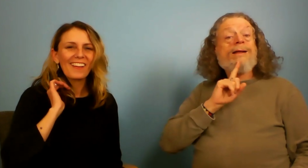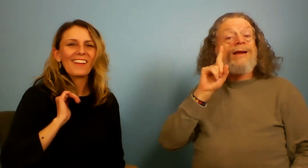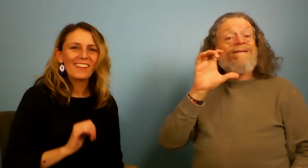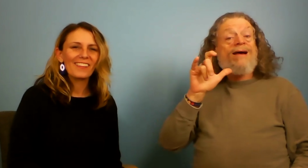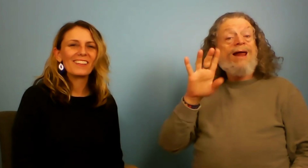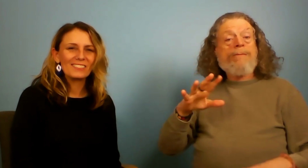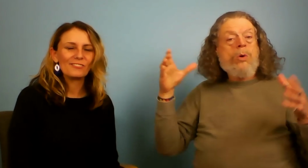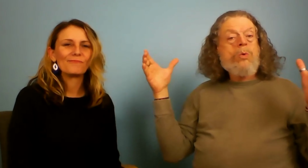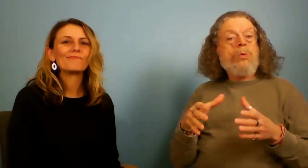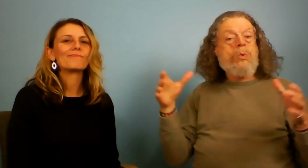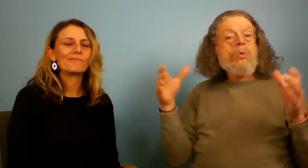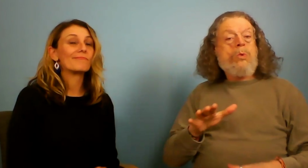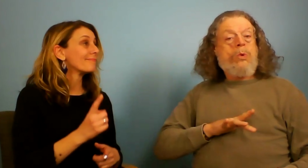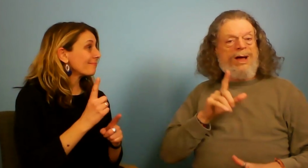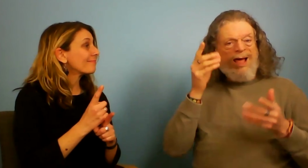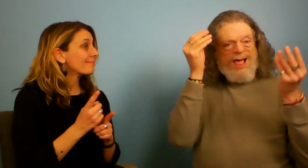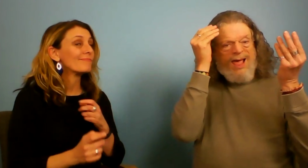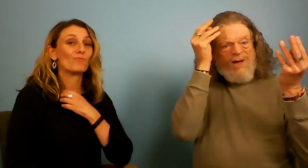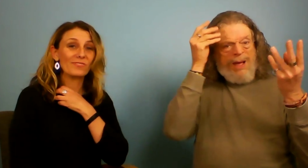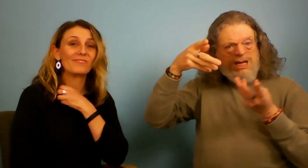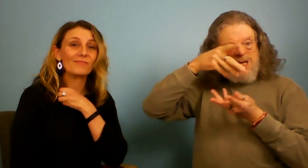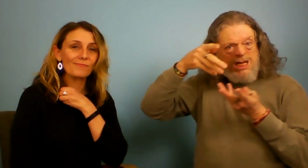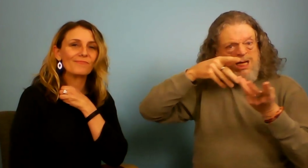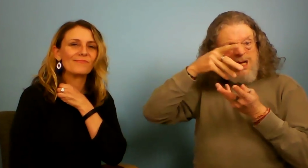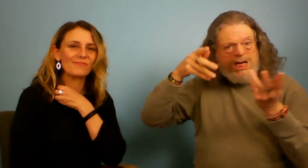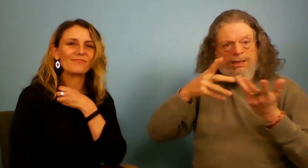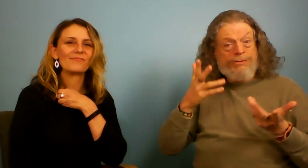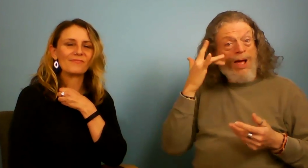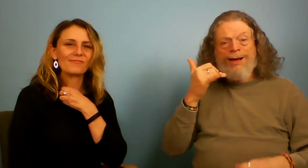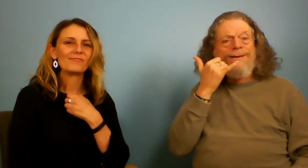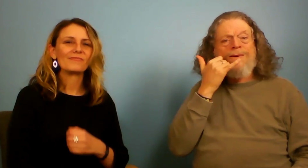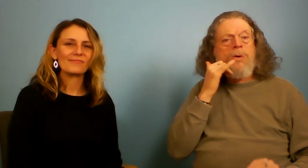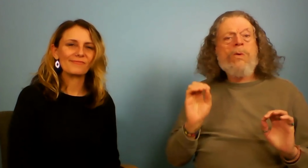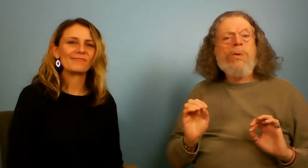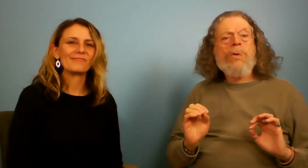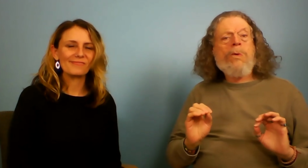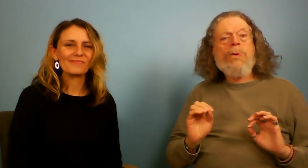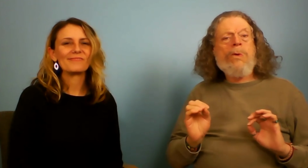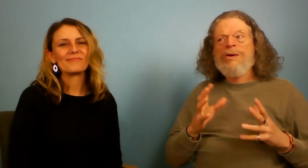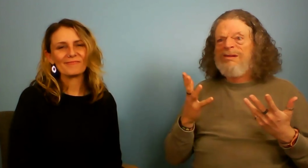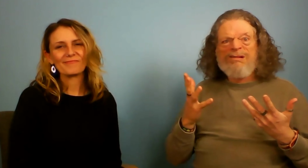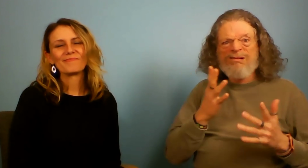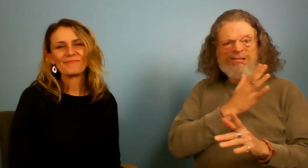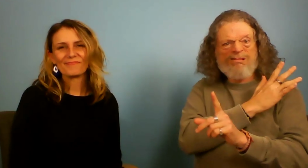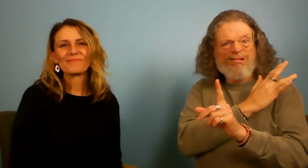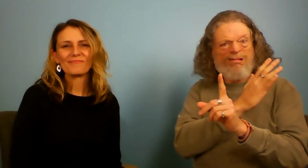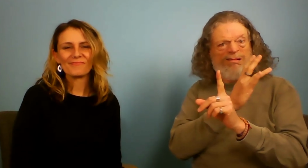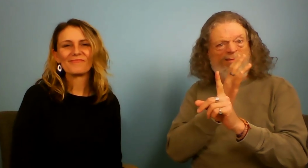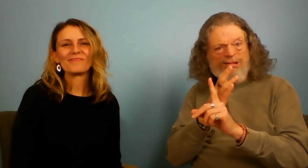That is why the Deaf Clubs were so big... to exchange information. Everyone would share because there were no phones up until then.